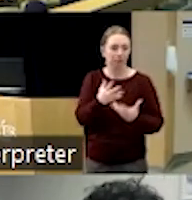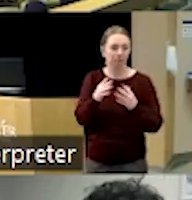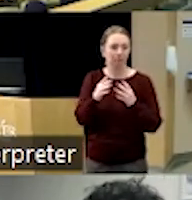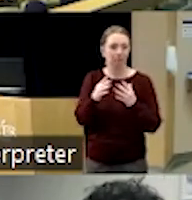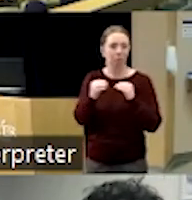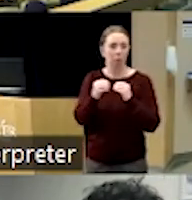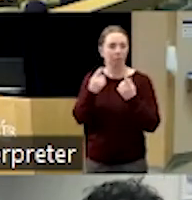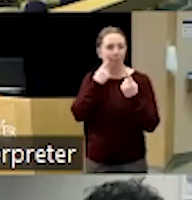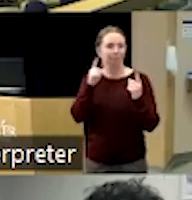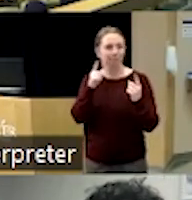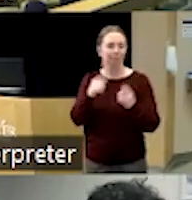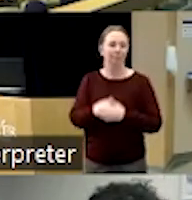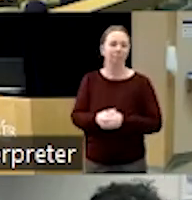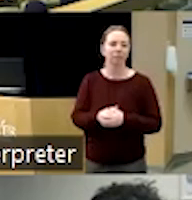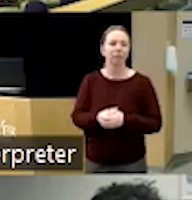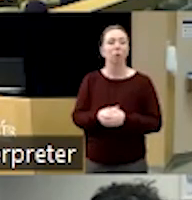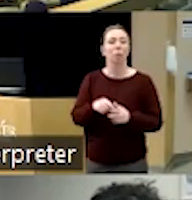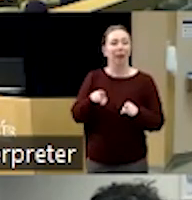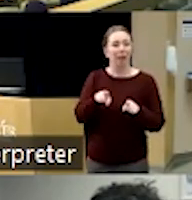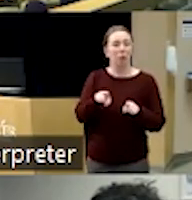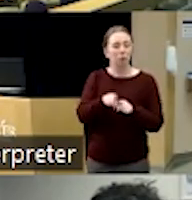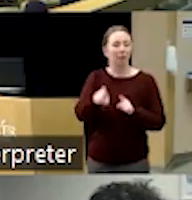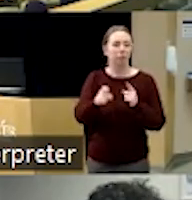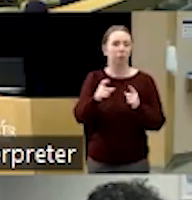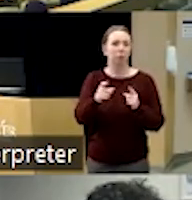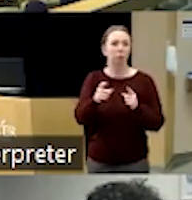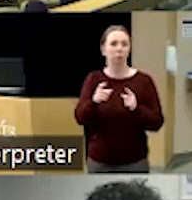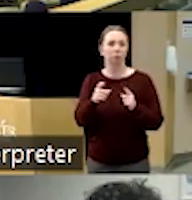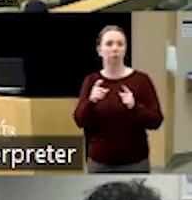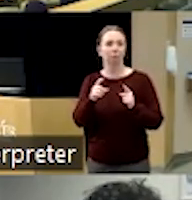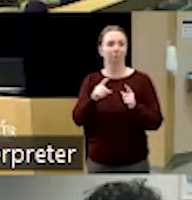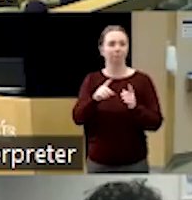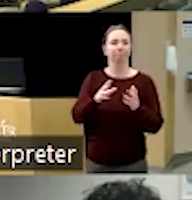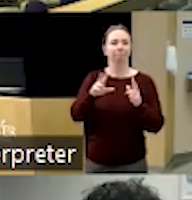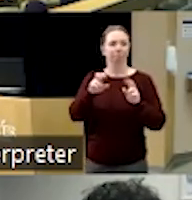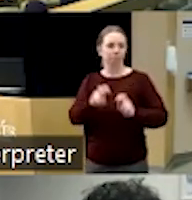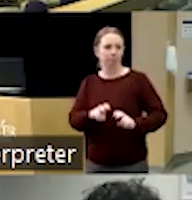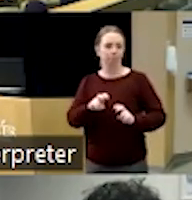um we have to look into diversity and minorities and how we can help these patients of course